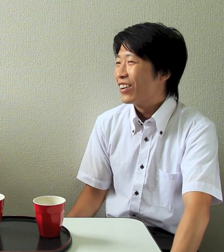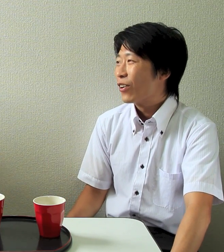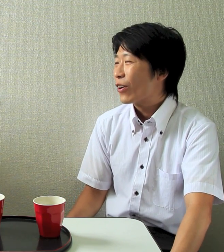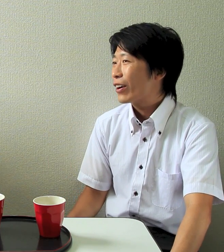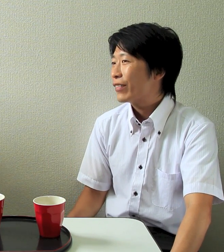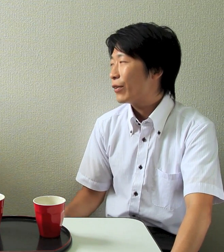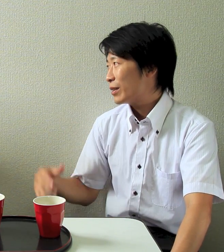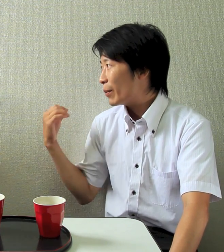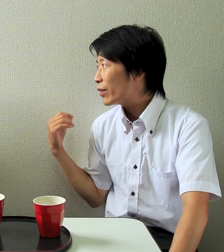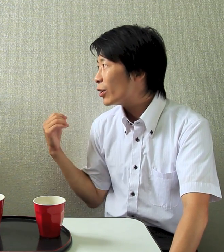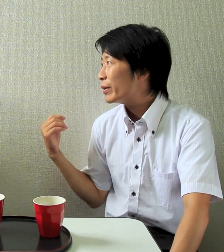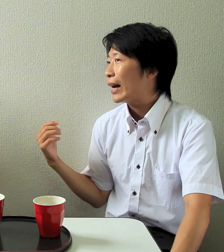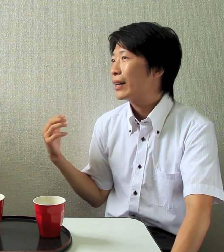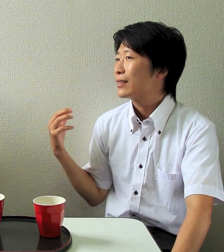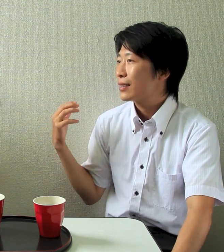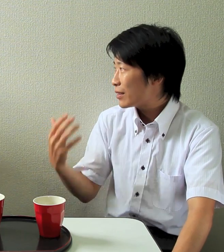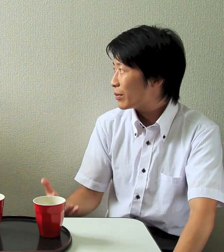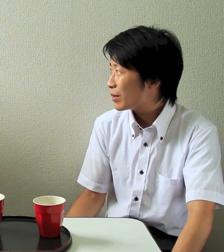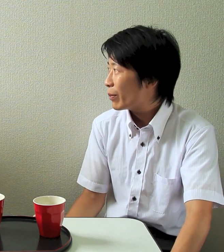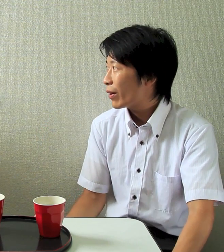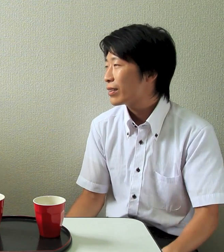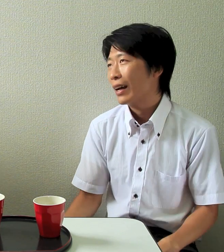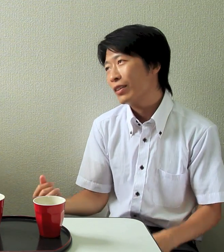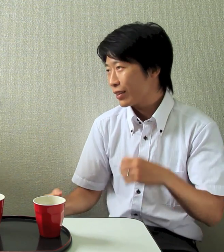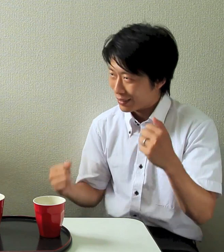Or if I was in my bedroom had say something to my parents